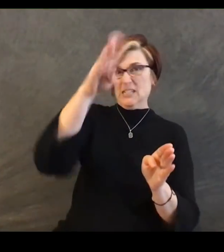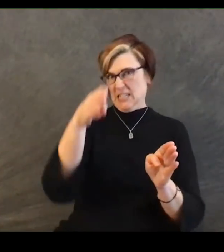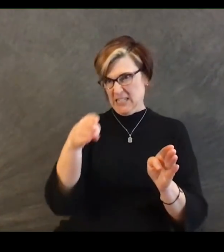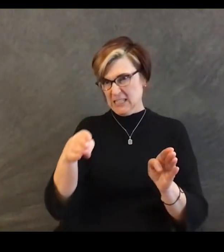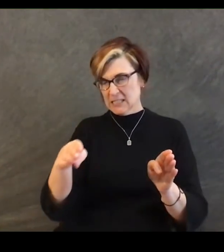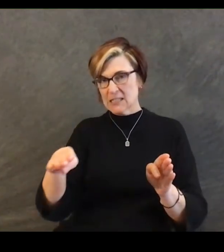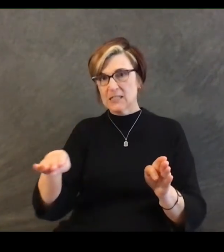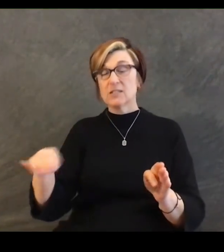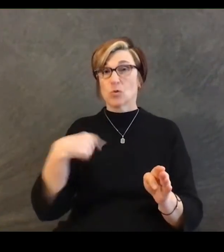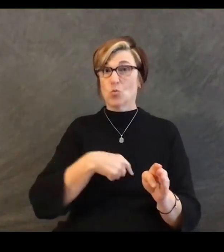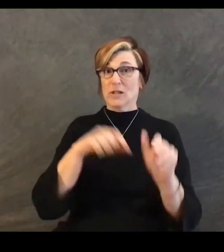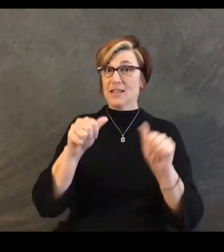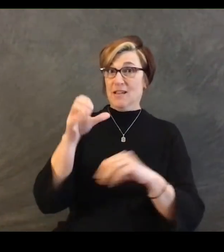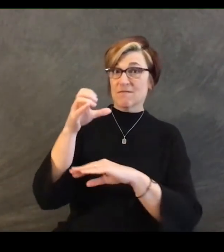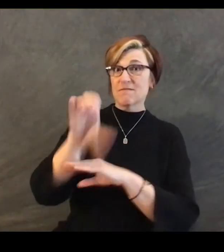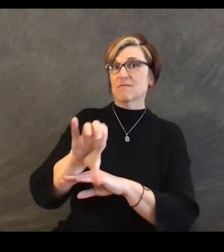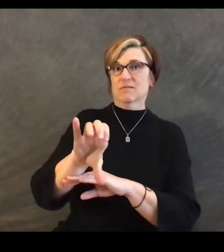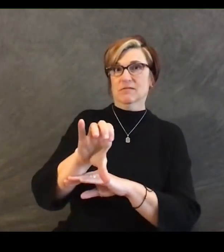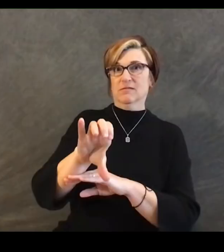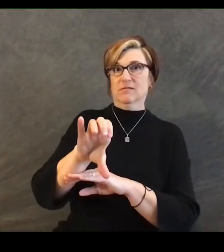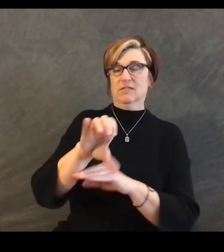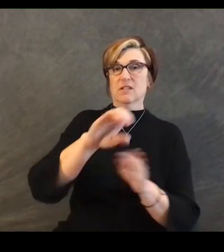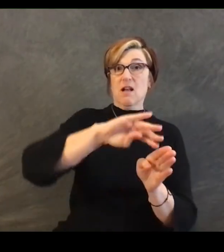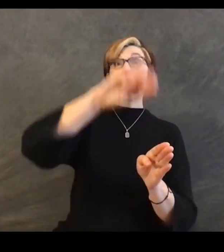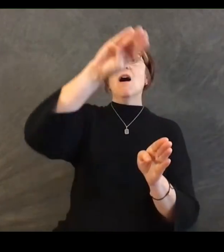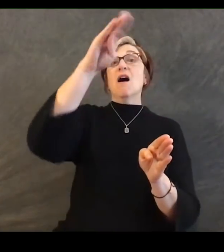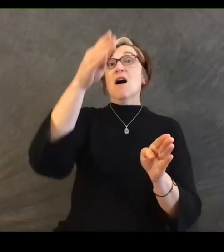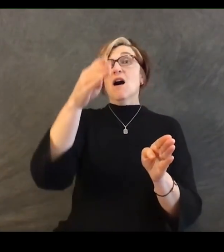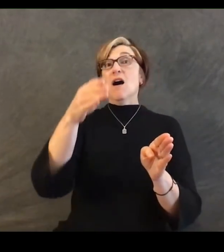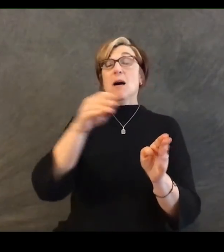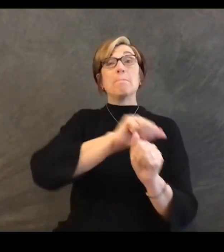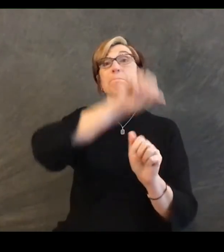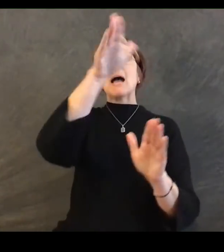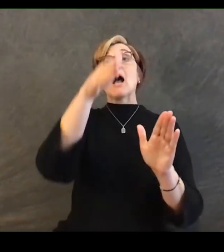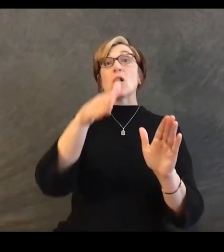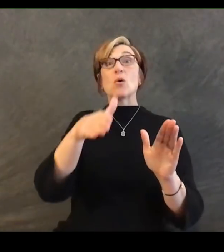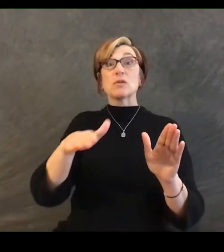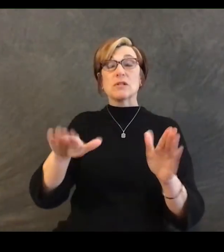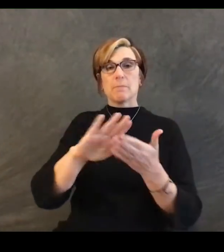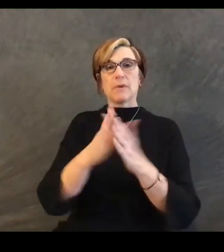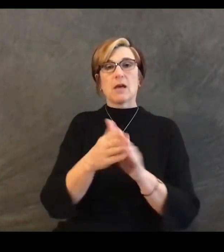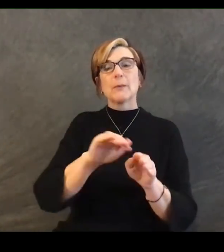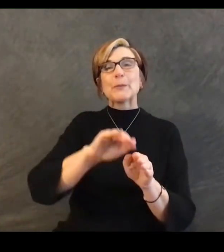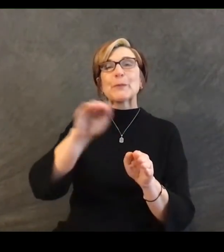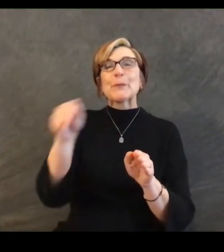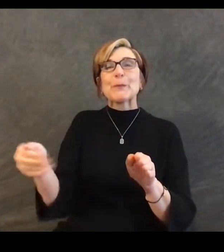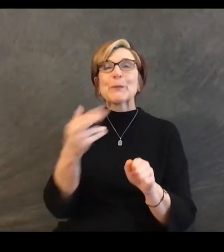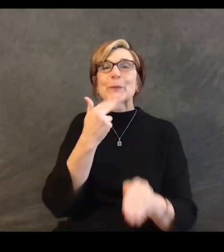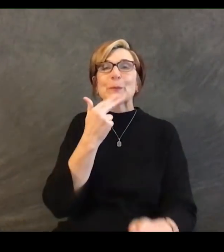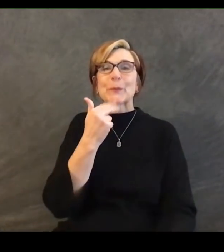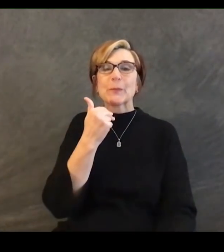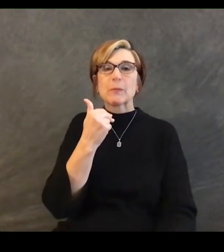that more stippled area in their estimates they had between 1.5 million